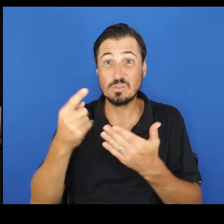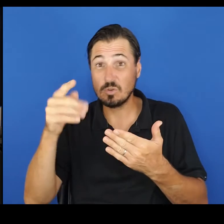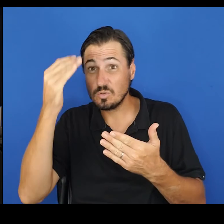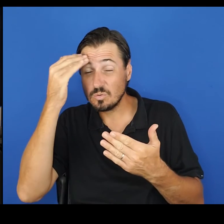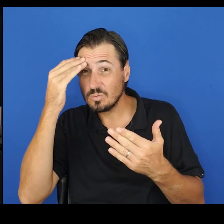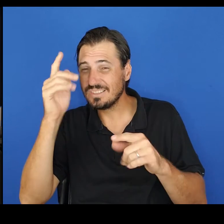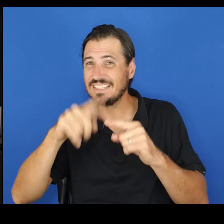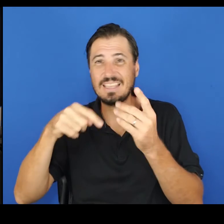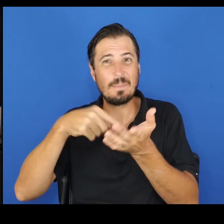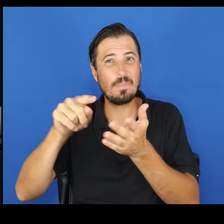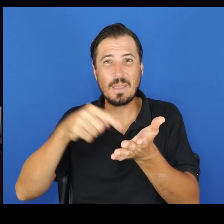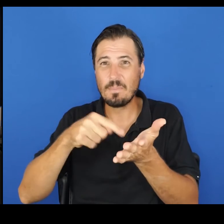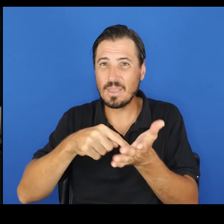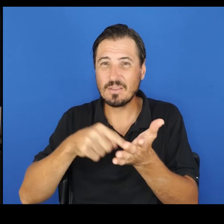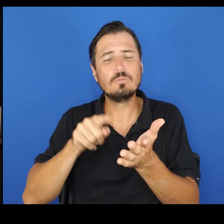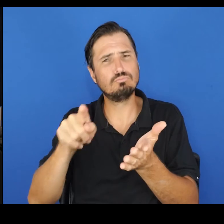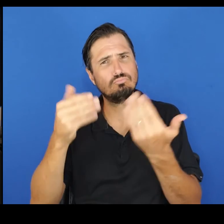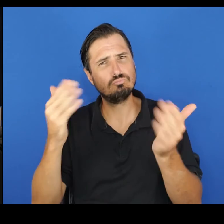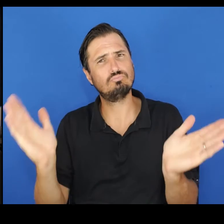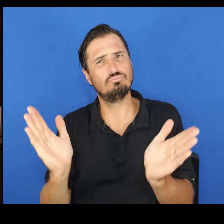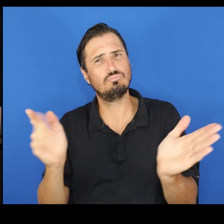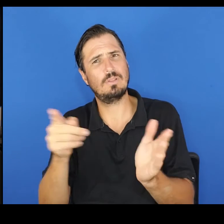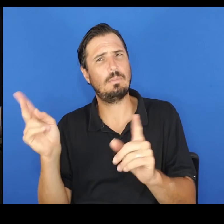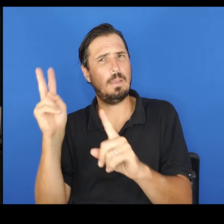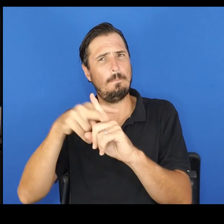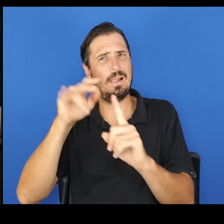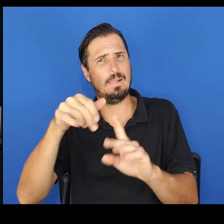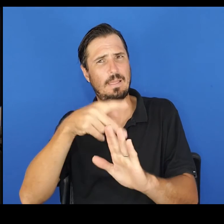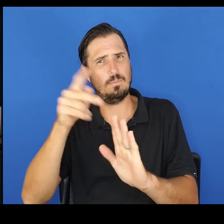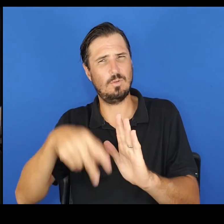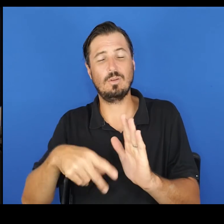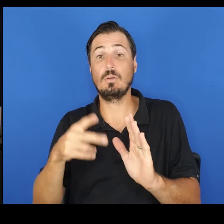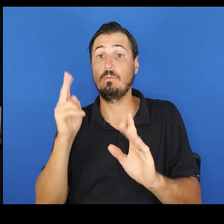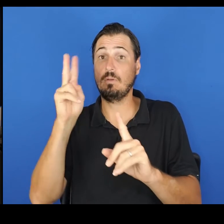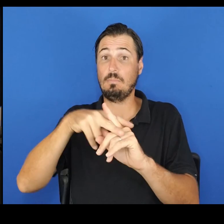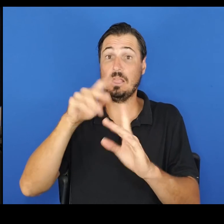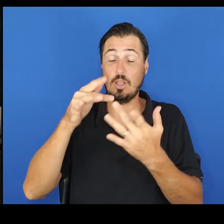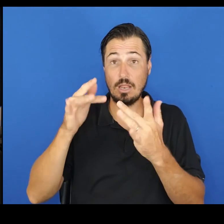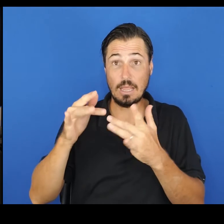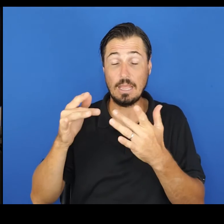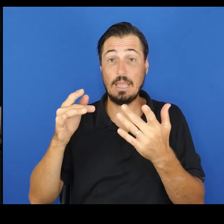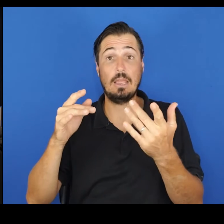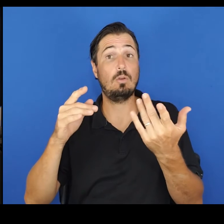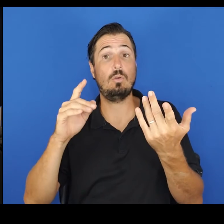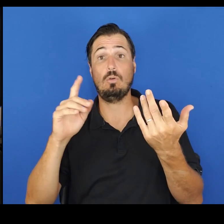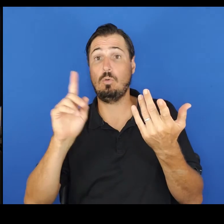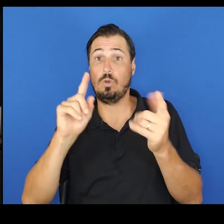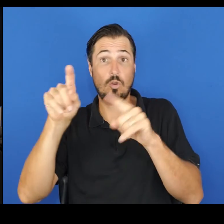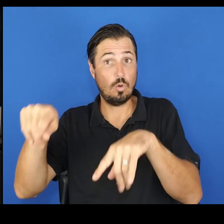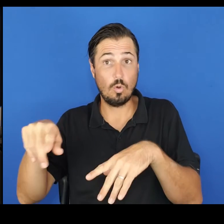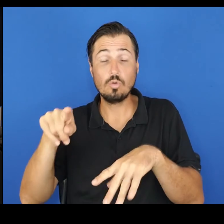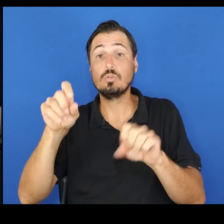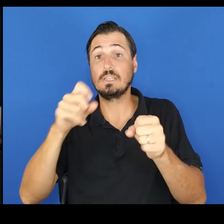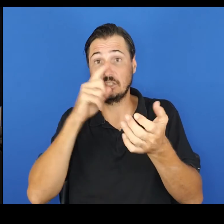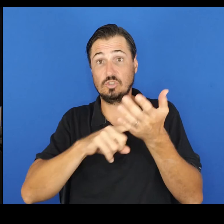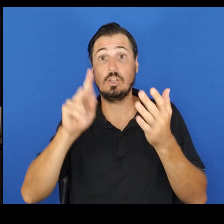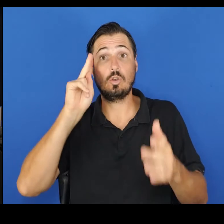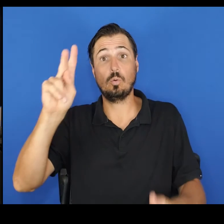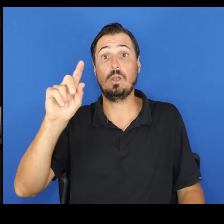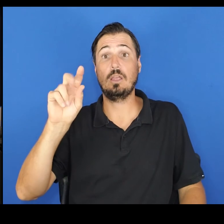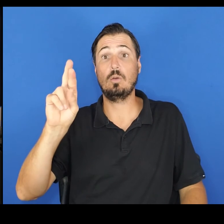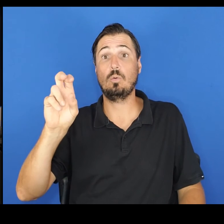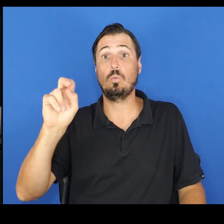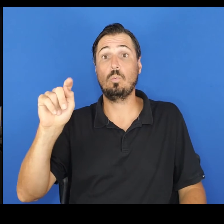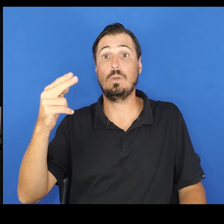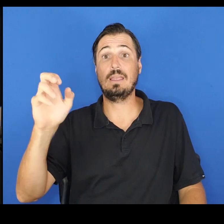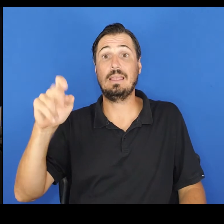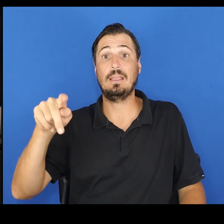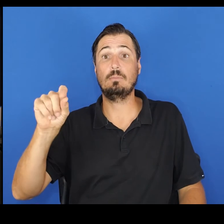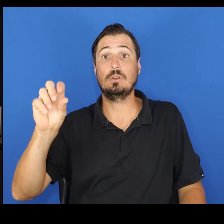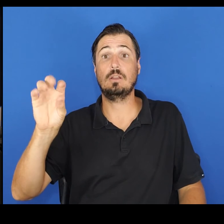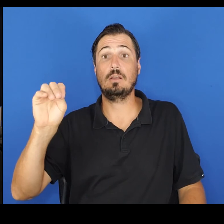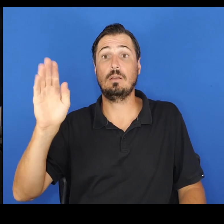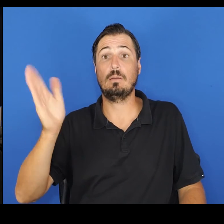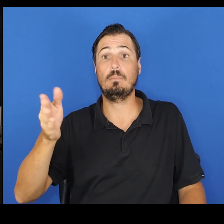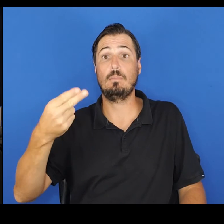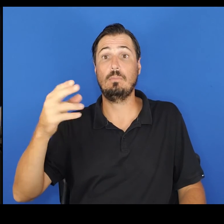encourage them to apply to this program. To apply online, or for a list of assistance events, visit KauaiRentHelp.com/home